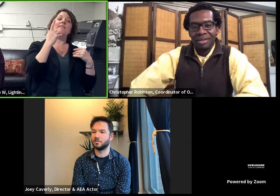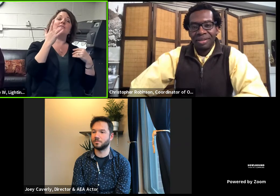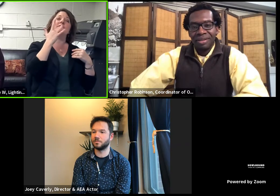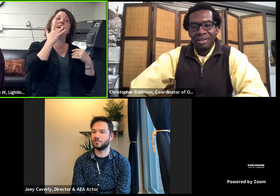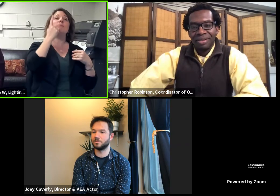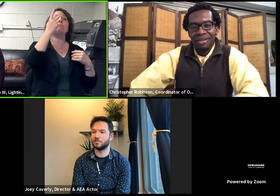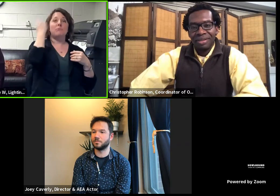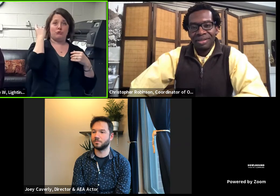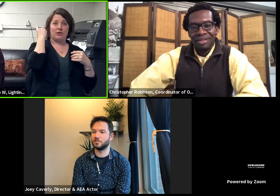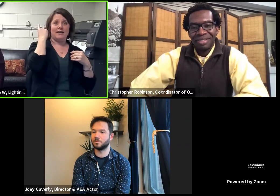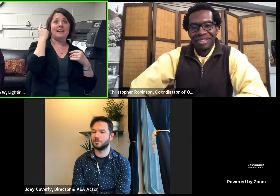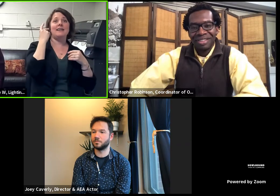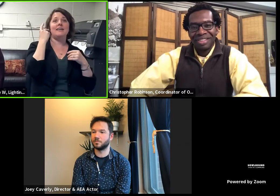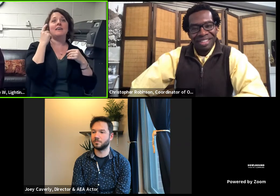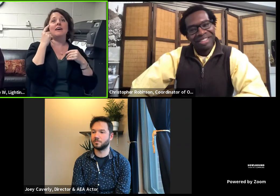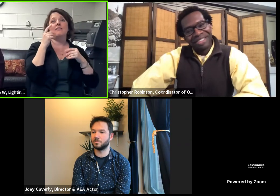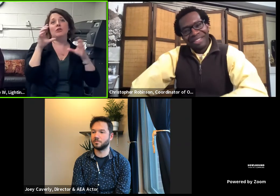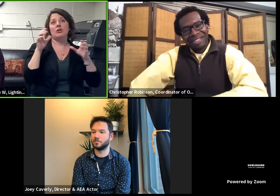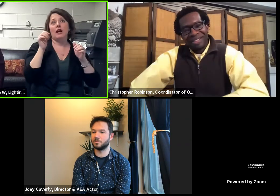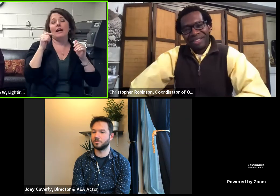And one of my favorite memories